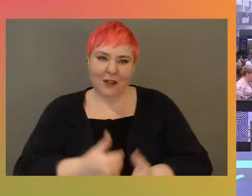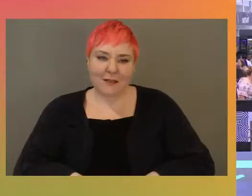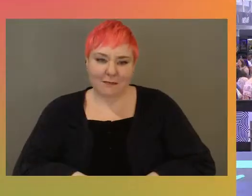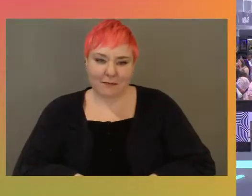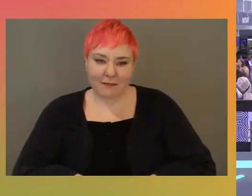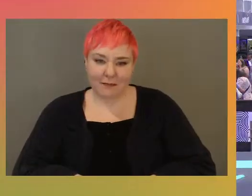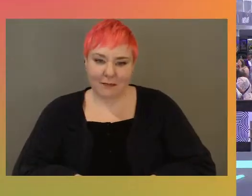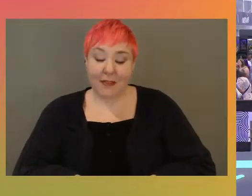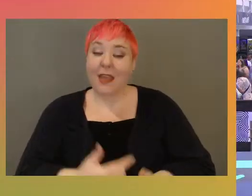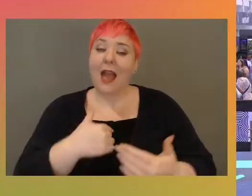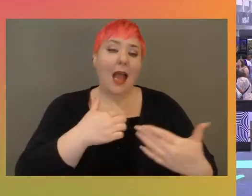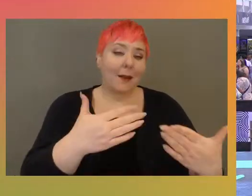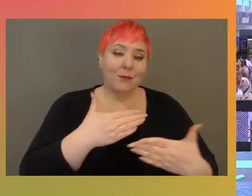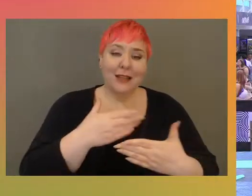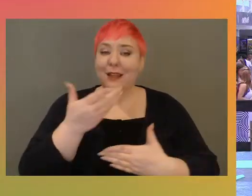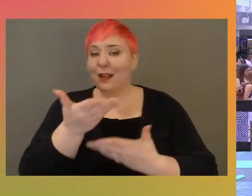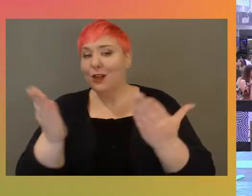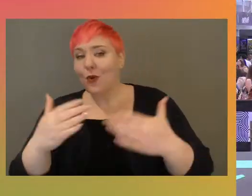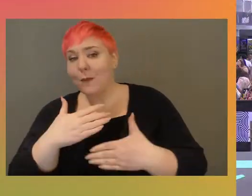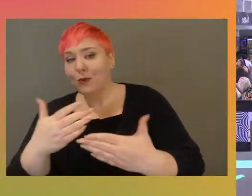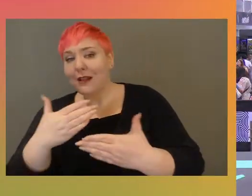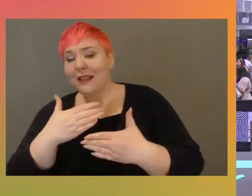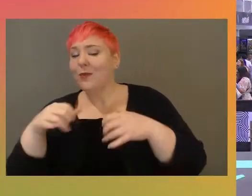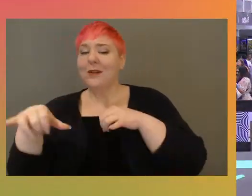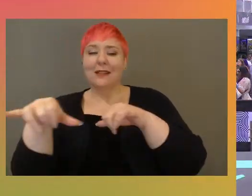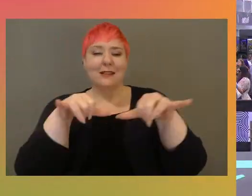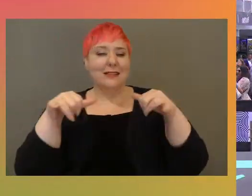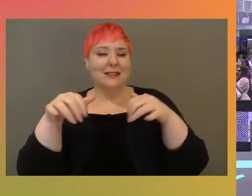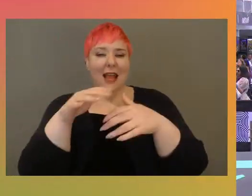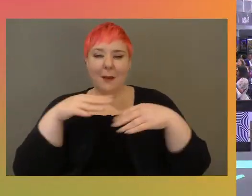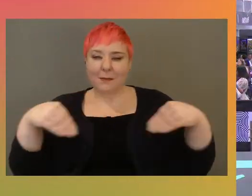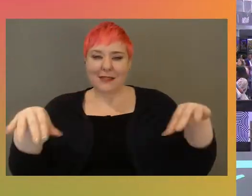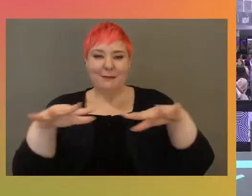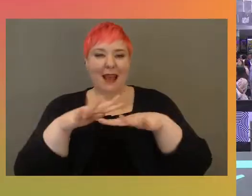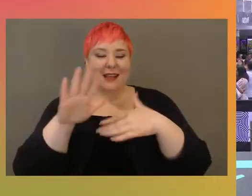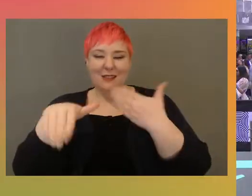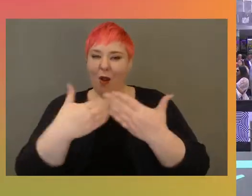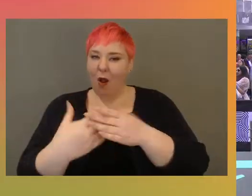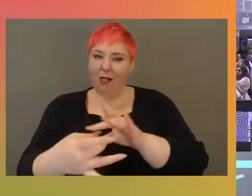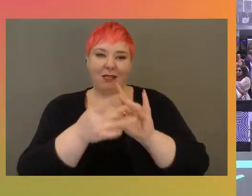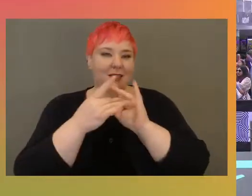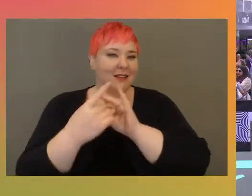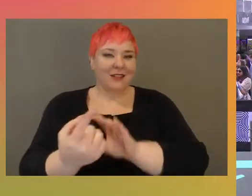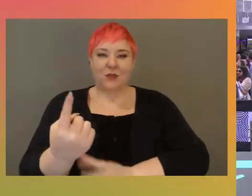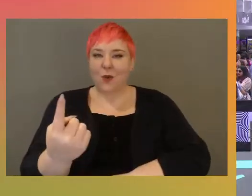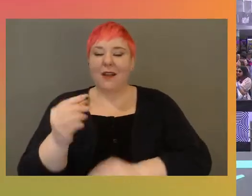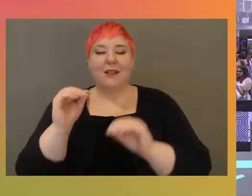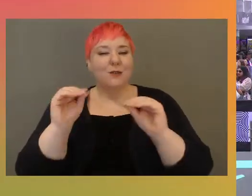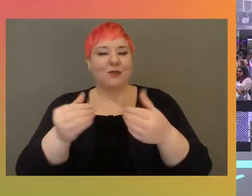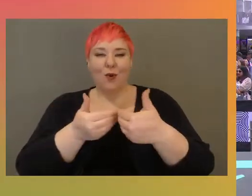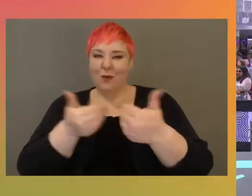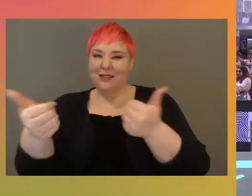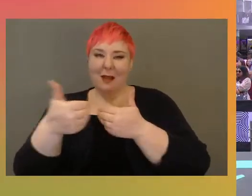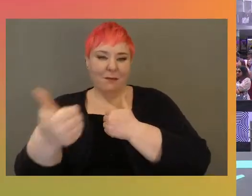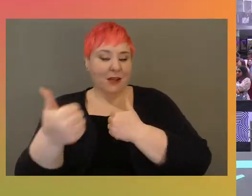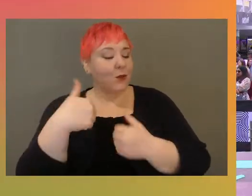UNDERSTAND THAT, THEN THERE IS NOTHING TO DO BUT REVEL IN THE